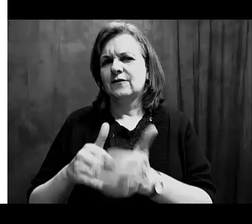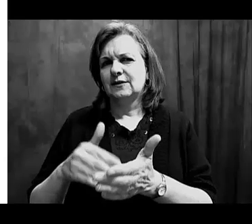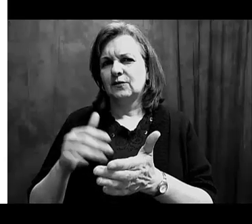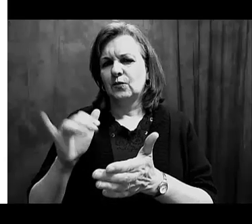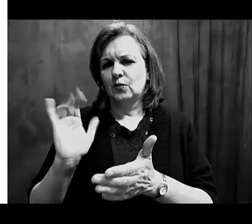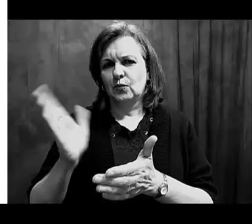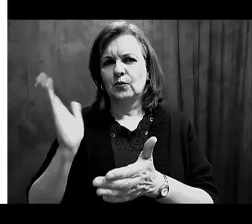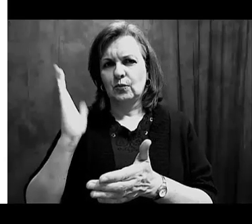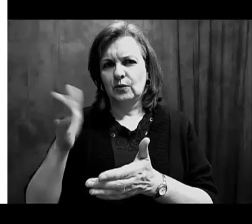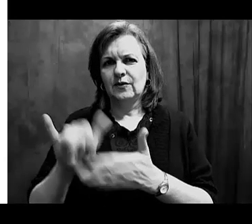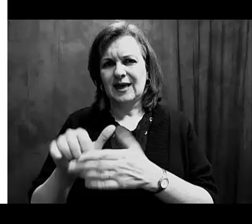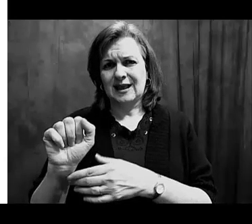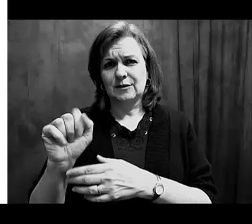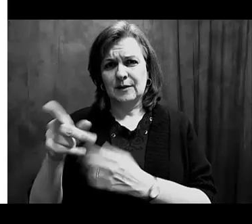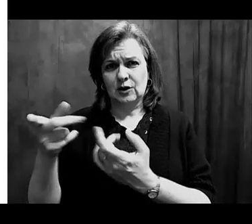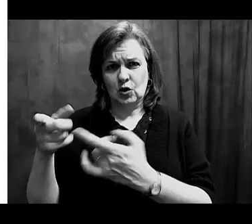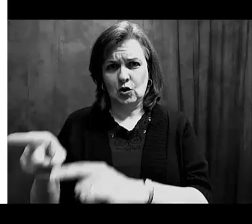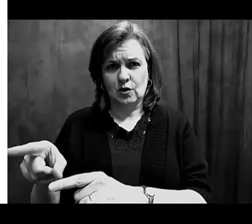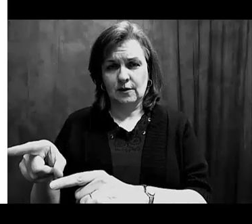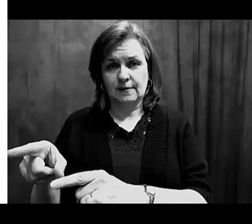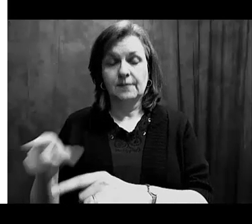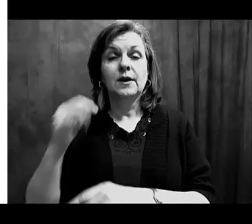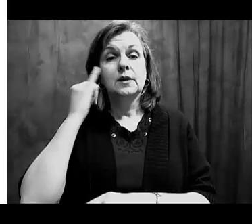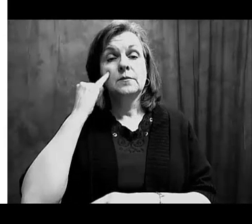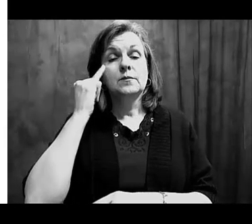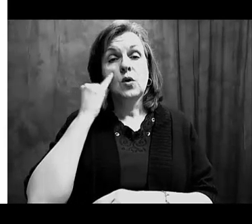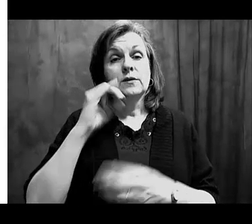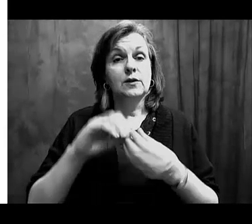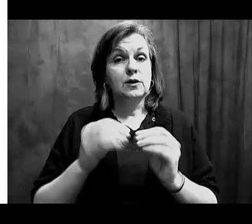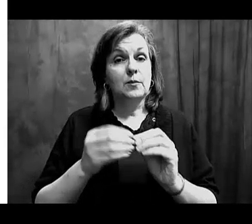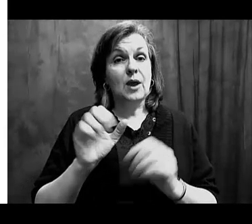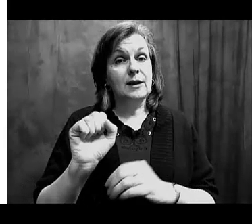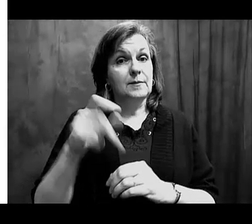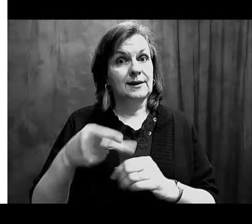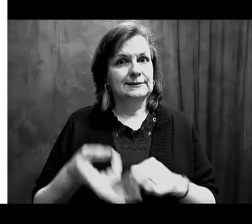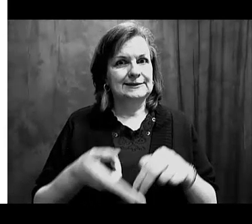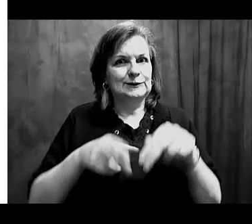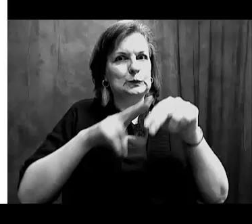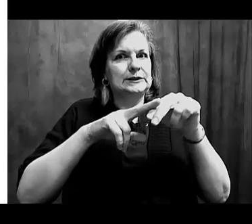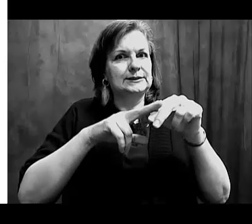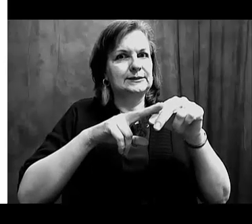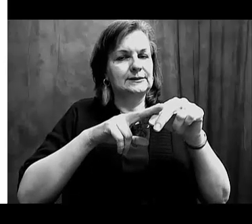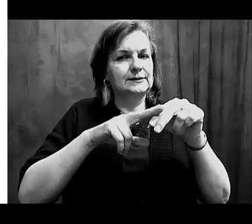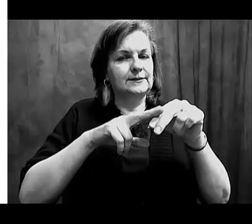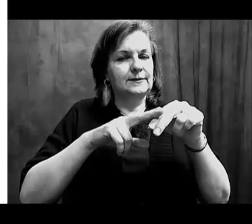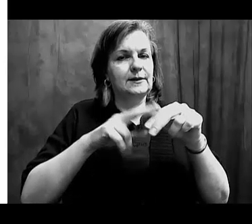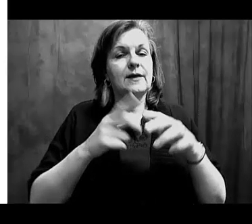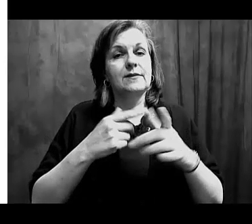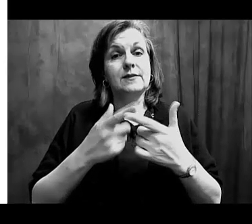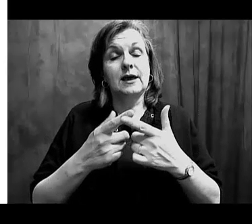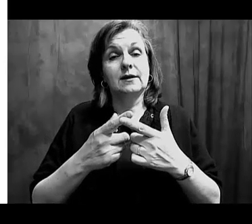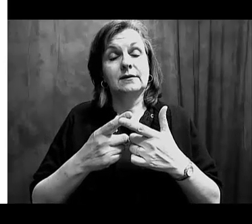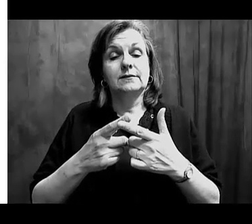if we increase the number of action potentials we get over the same fixed period of time